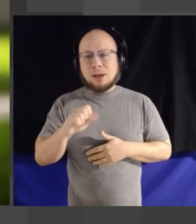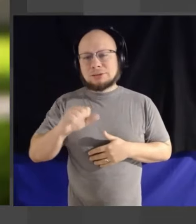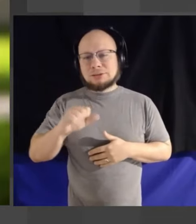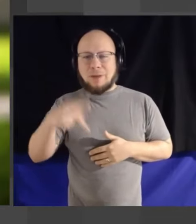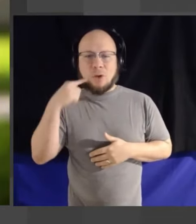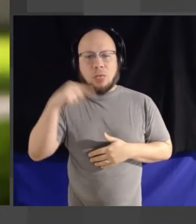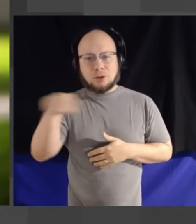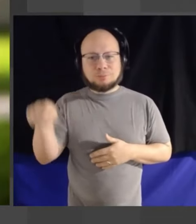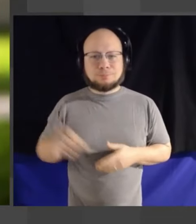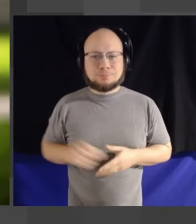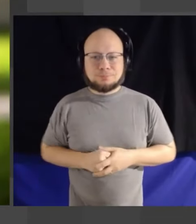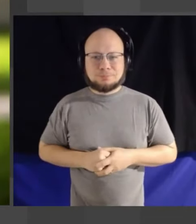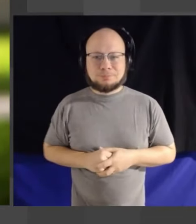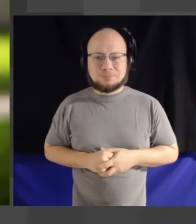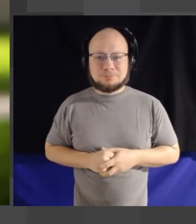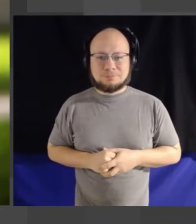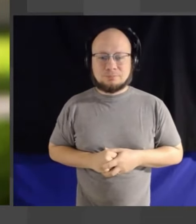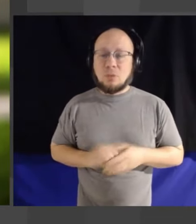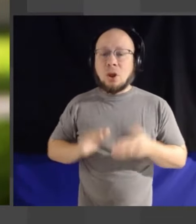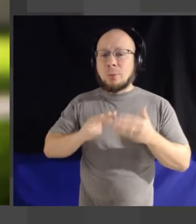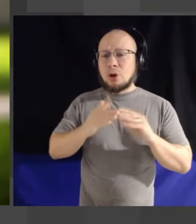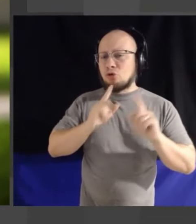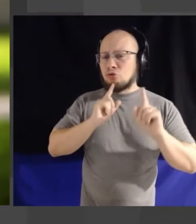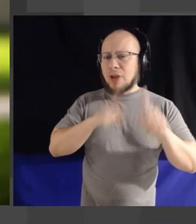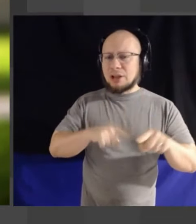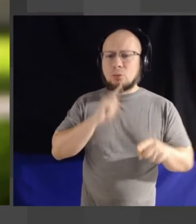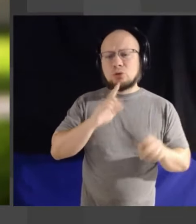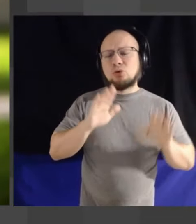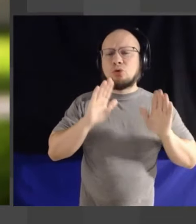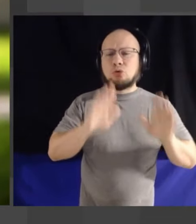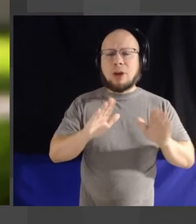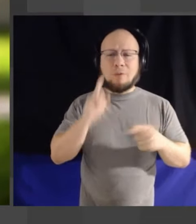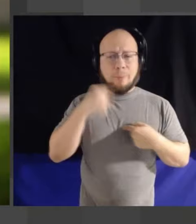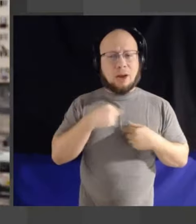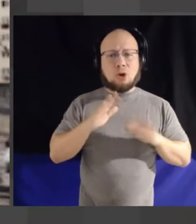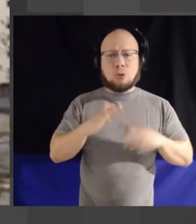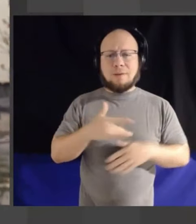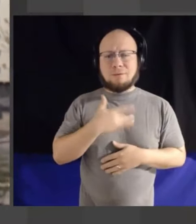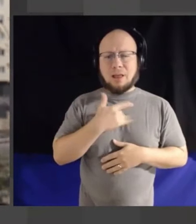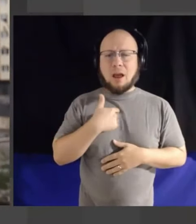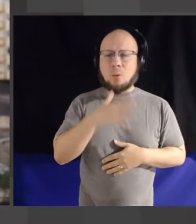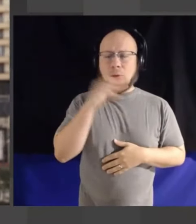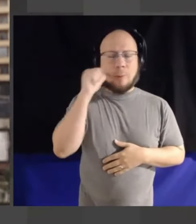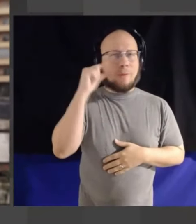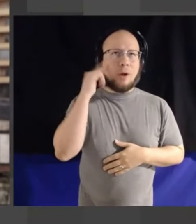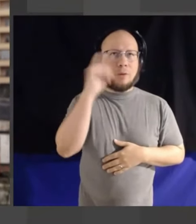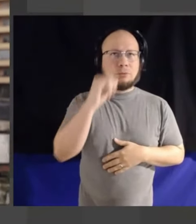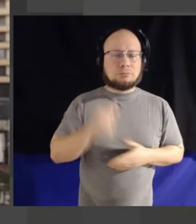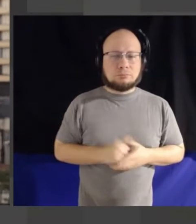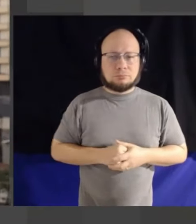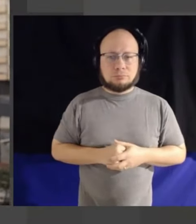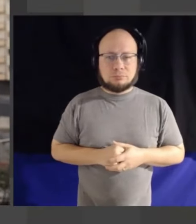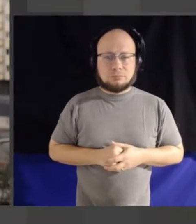REAL AS SOON AS POSSIBLE. SO THE REACTION OF THE COMMUNITY WAS GREAT AND TO ME IT WAS A GREAT FEELING WHICH I'LL